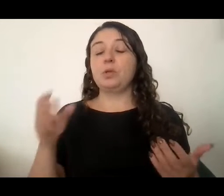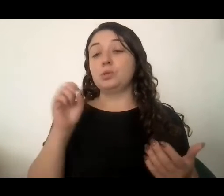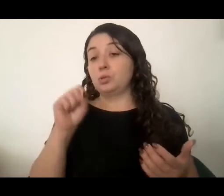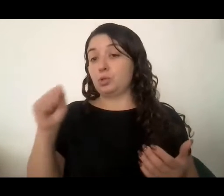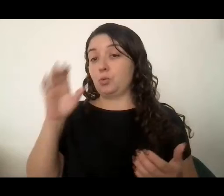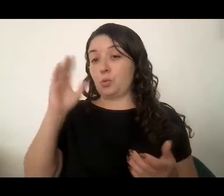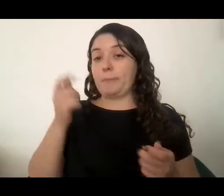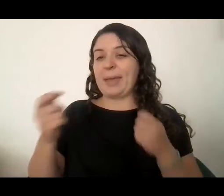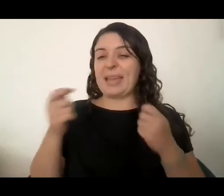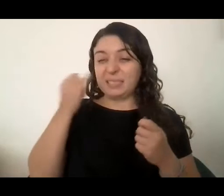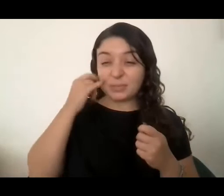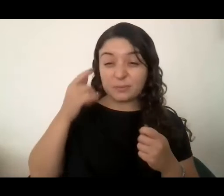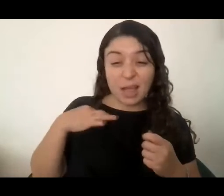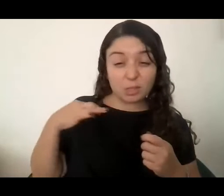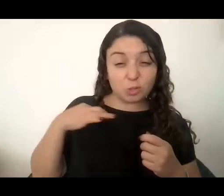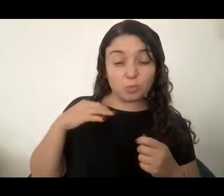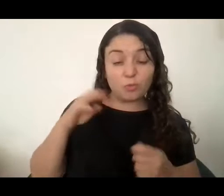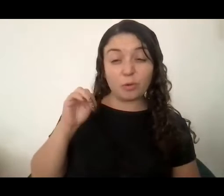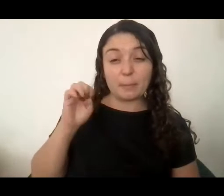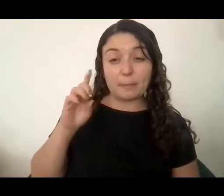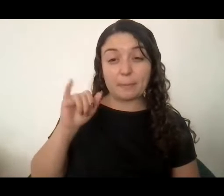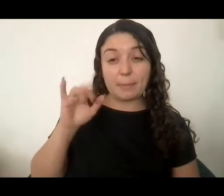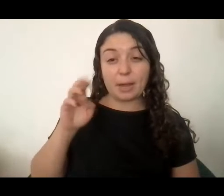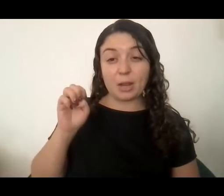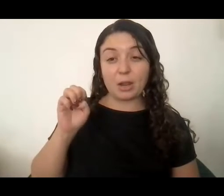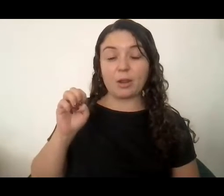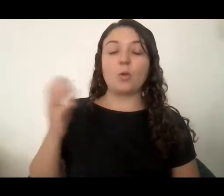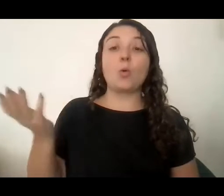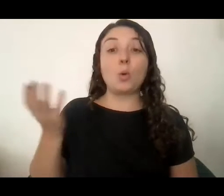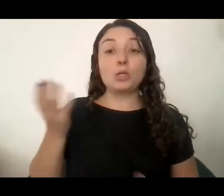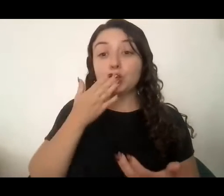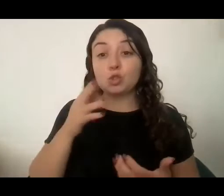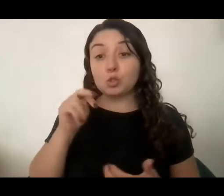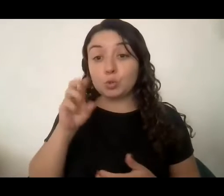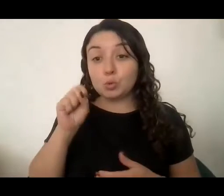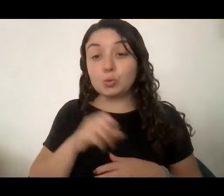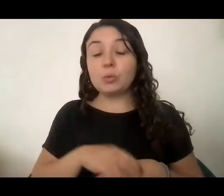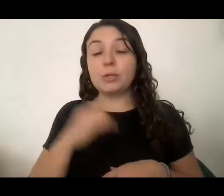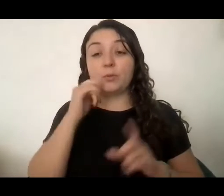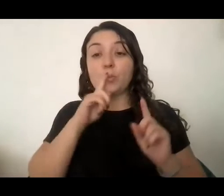for Medicare, the great news is that when you report for the sake of SSDI,